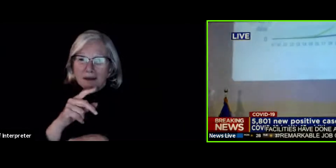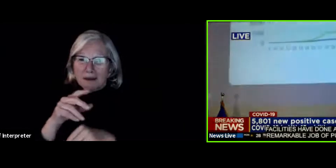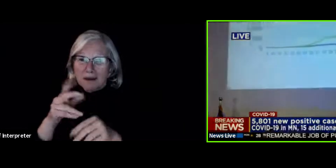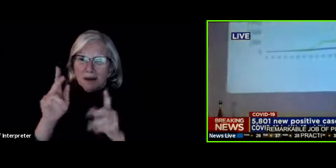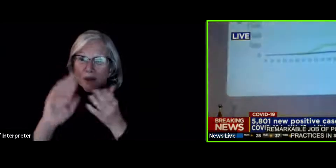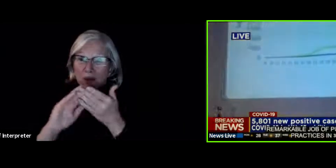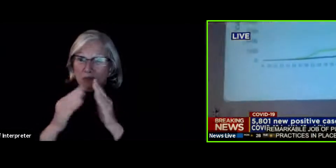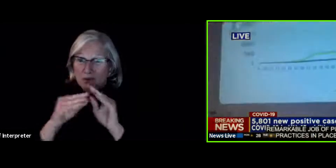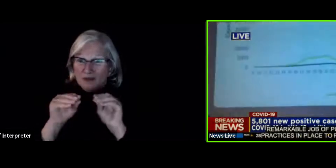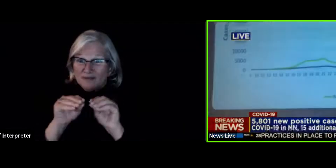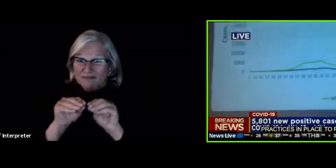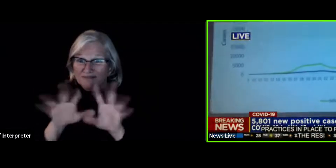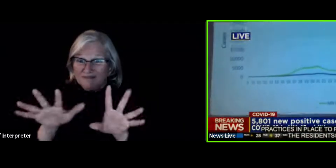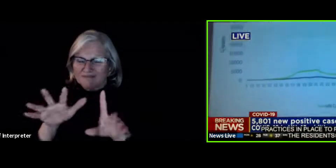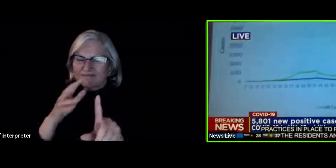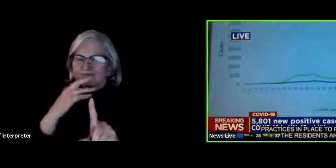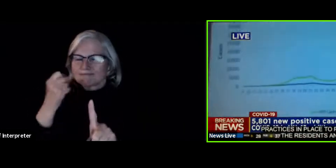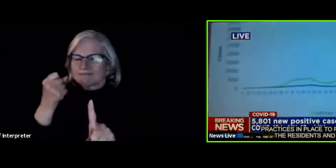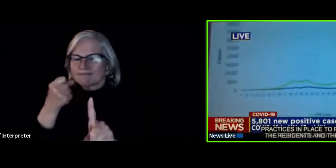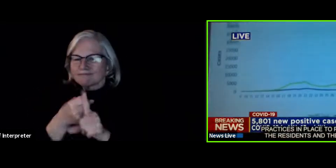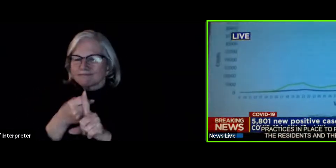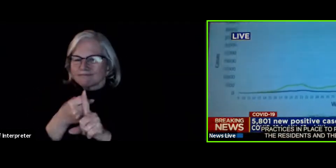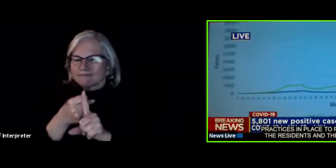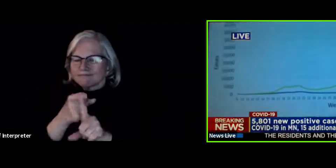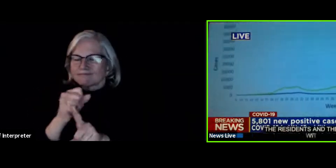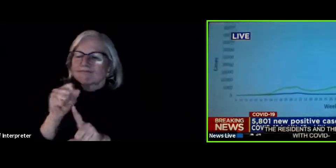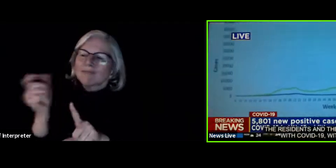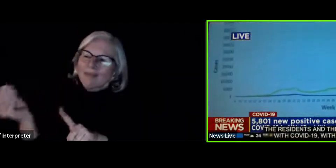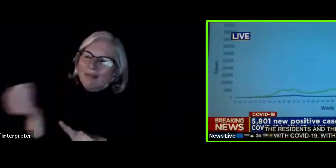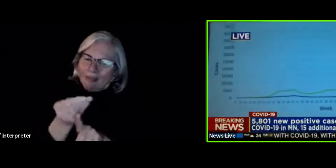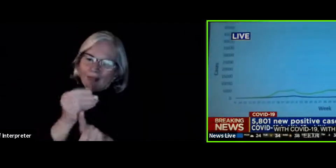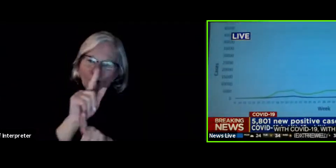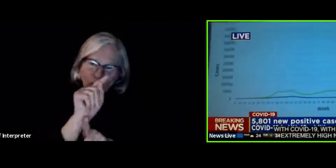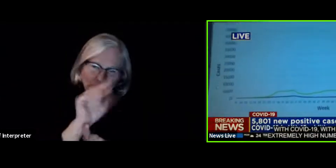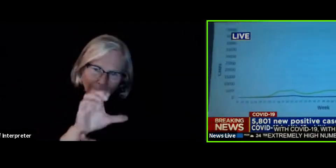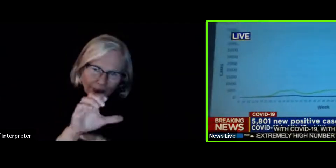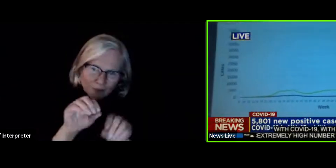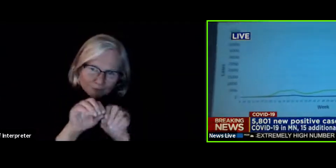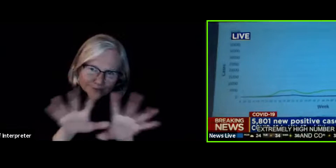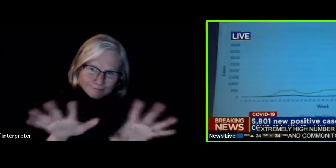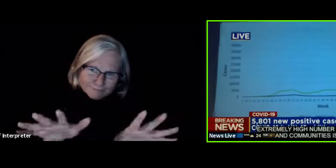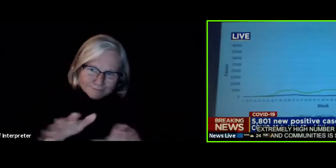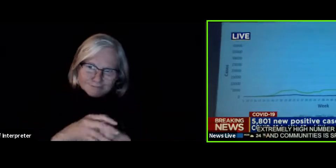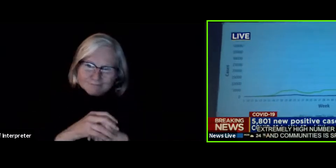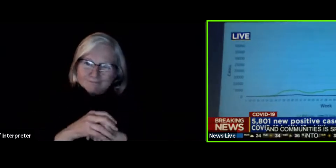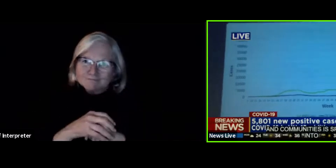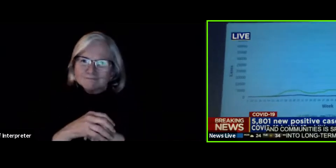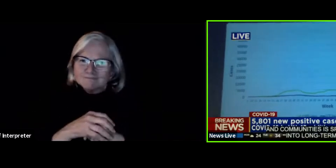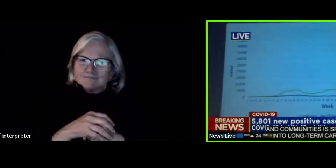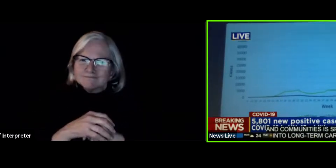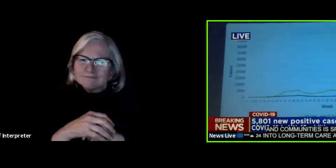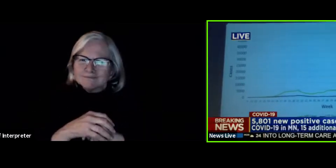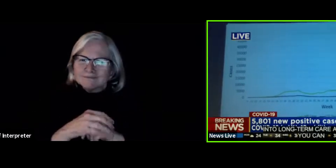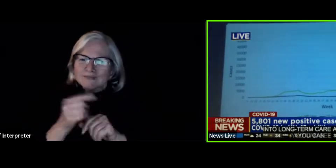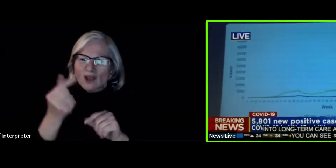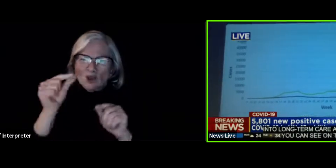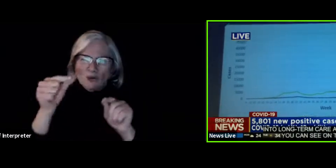YOU CAN SEE HERE ON THIS GRAPH, THE GREEN LINE REPRESENTS ALL MINNESOTA CASE ATTENTION AROUND THE BLUE